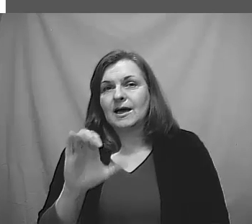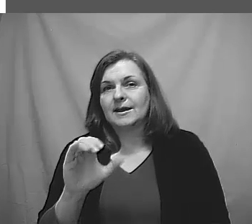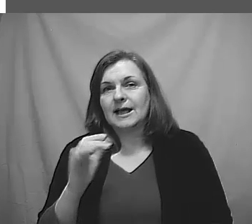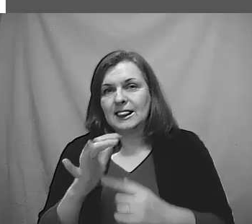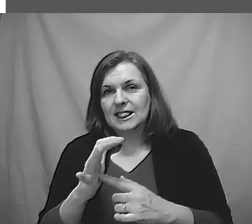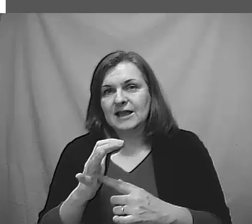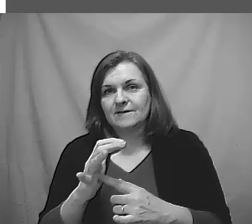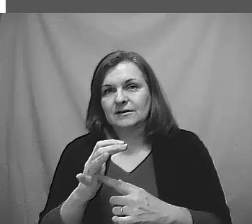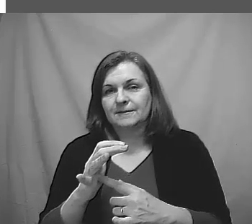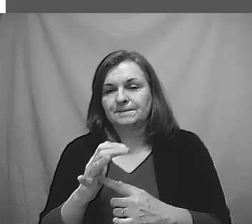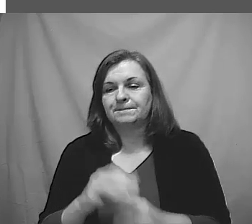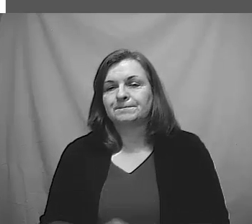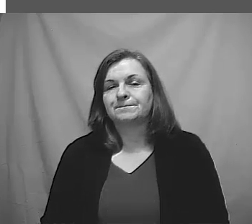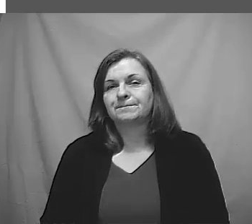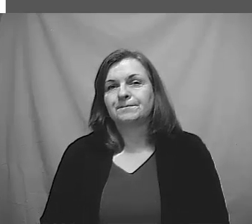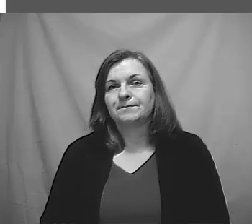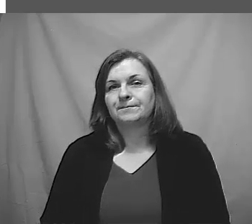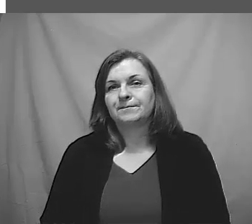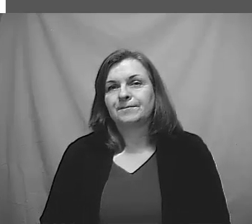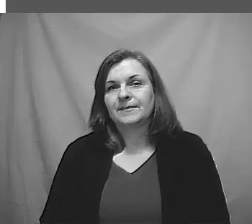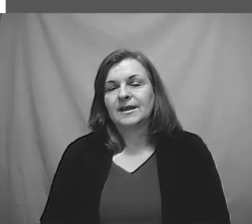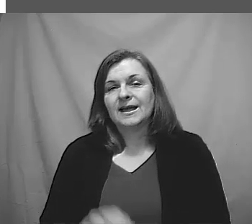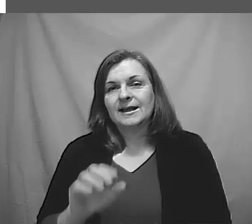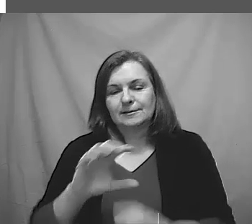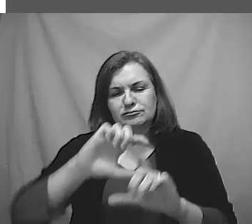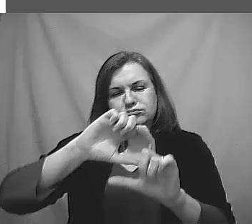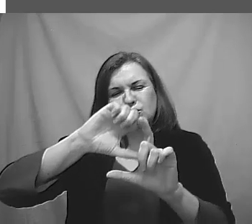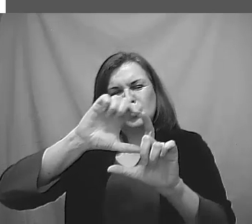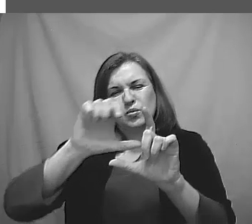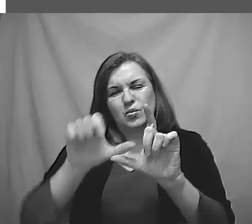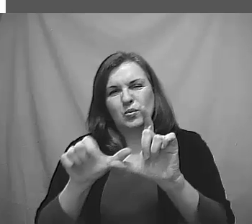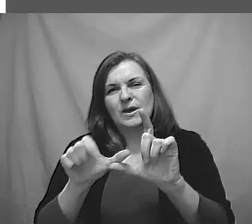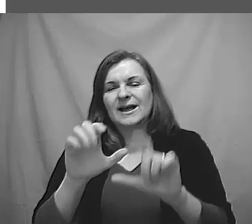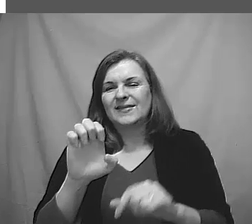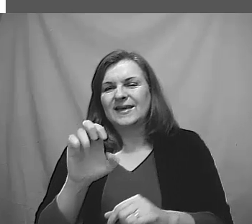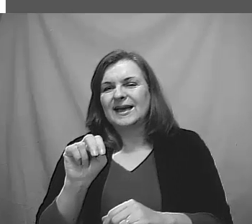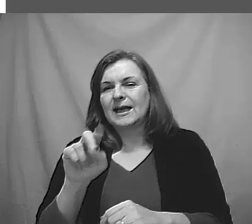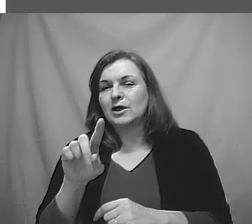now this endosperm is absolute chock full of starch